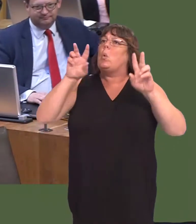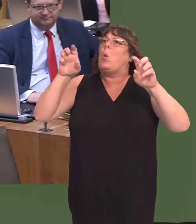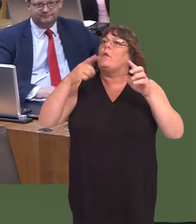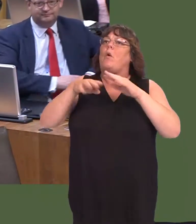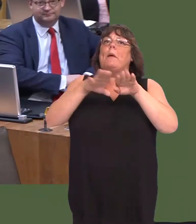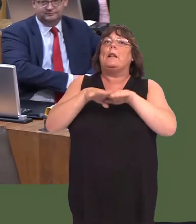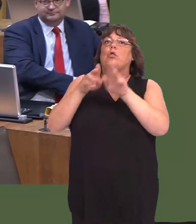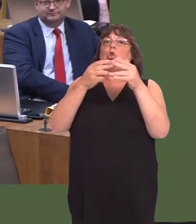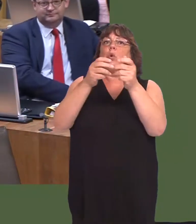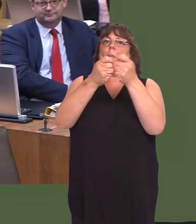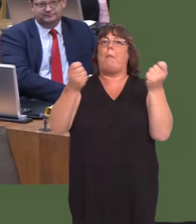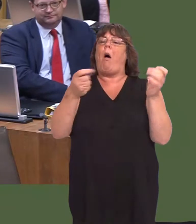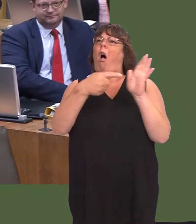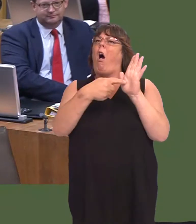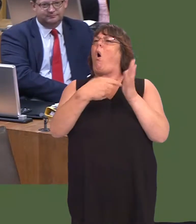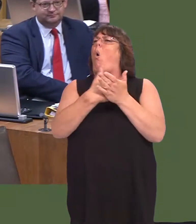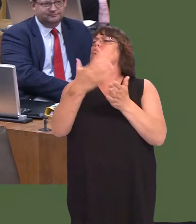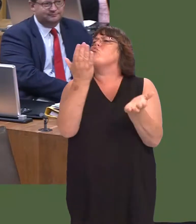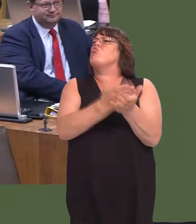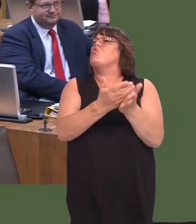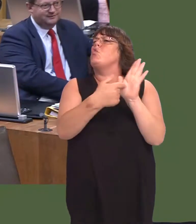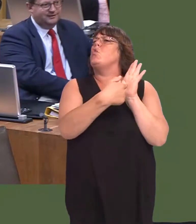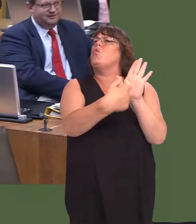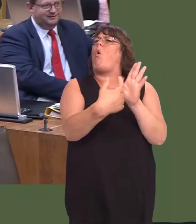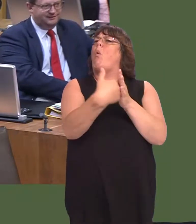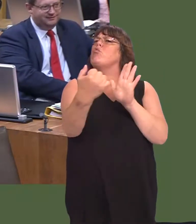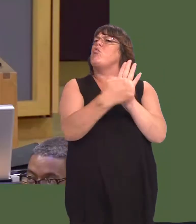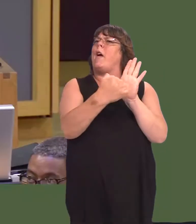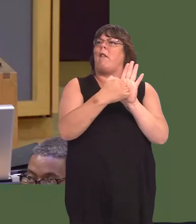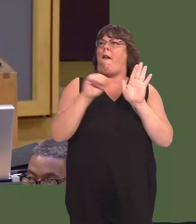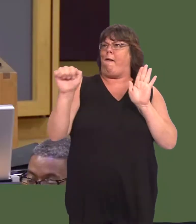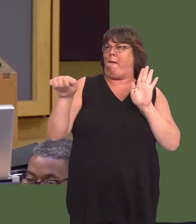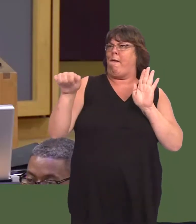Well, as we all know, the papers are always correct about everything, and he has past experience of such things.